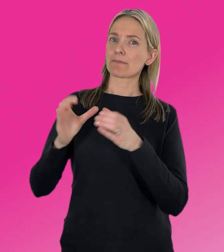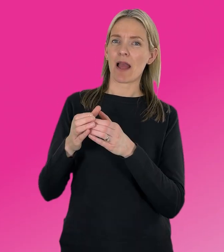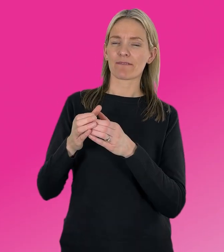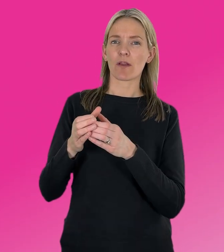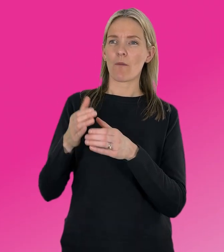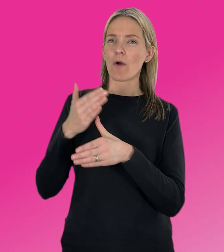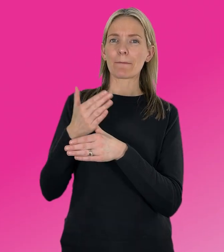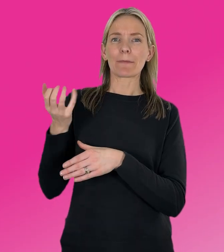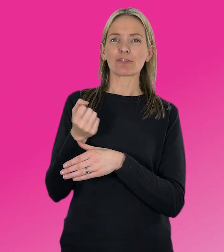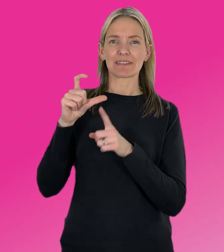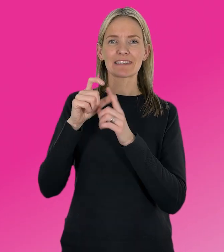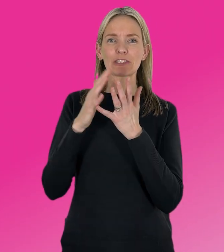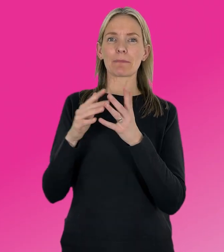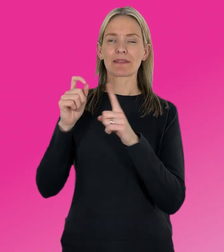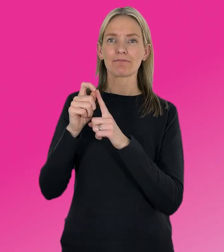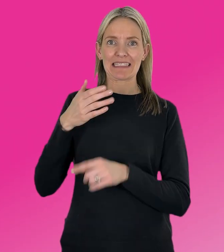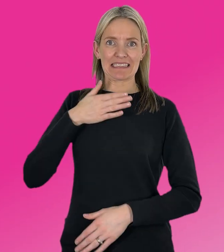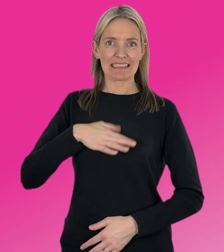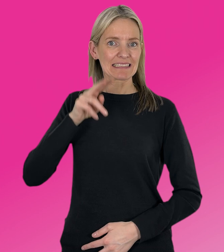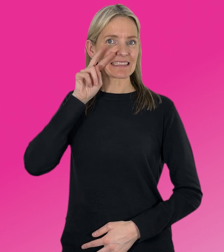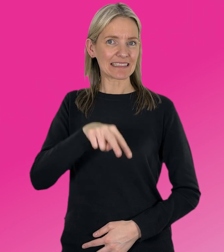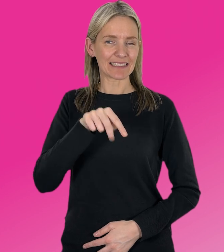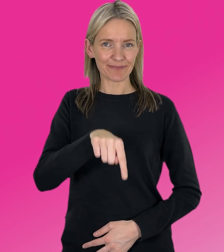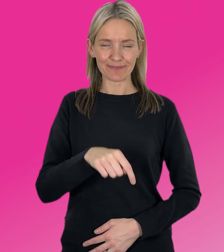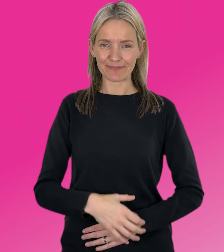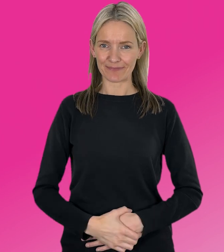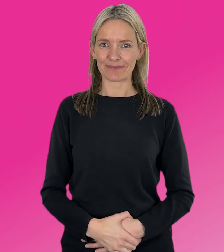The Department for Work and Pensions need to see it.